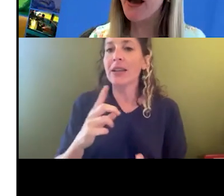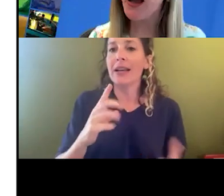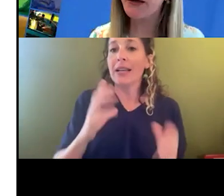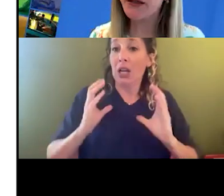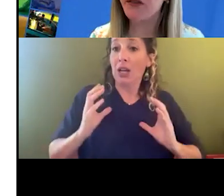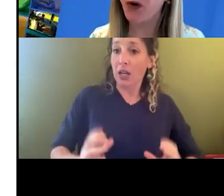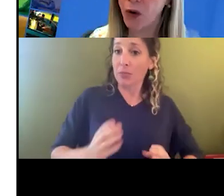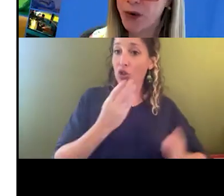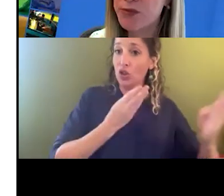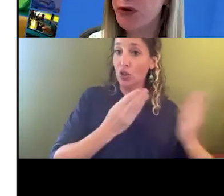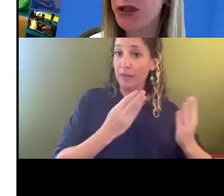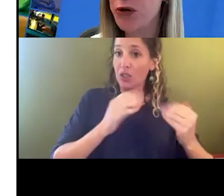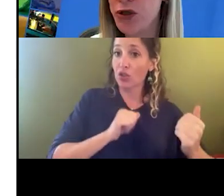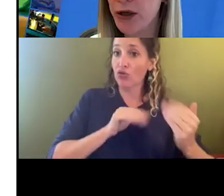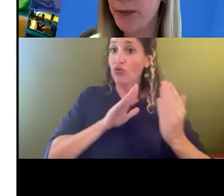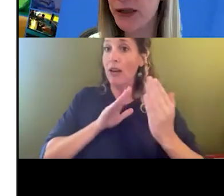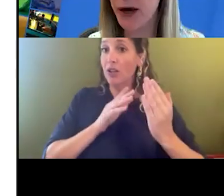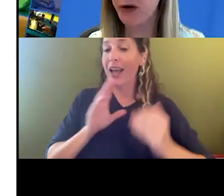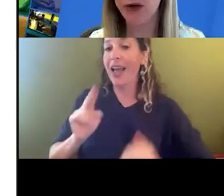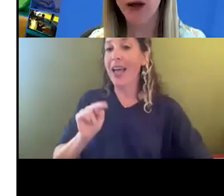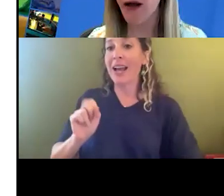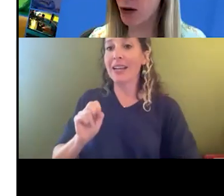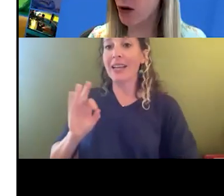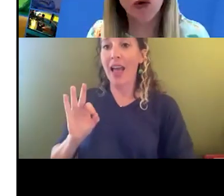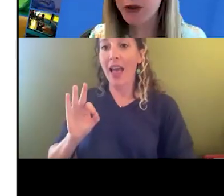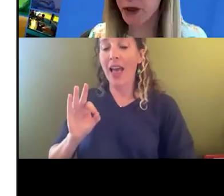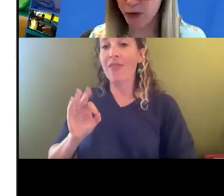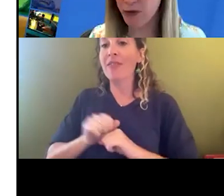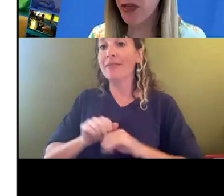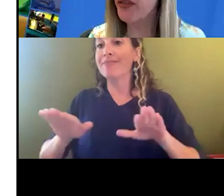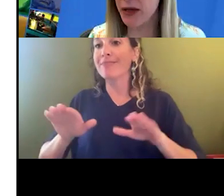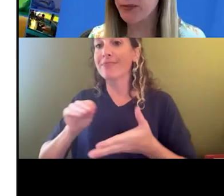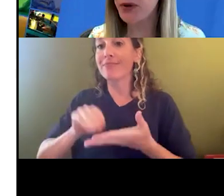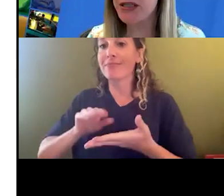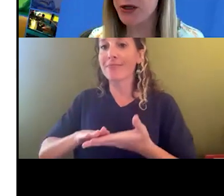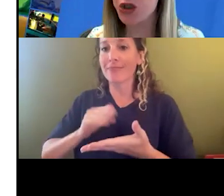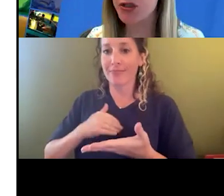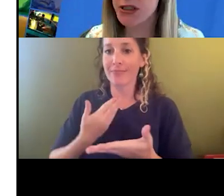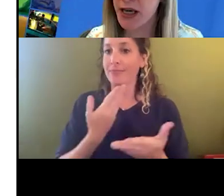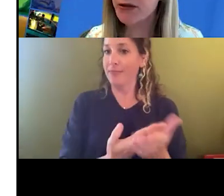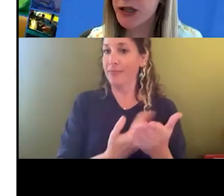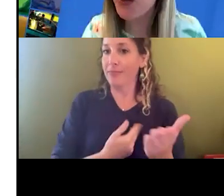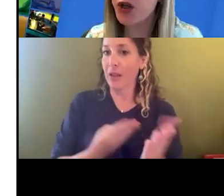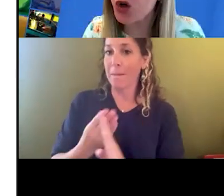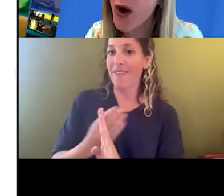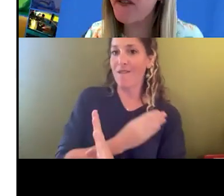NSF always puts our documents out earlier than the implementation date so that you have